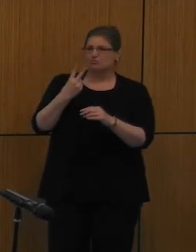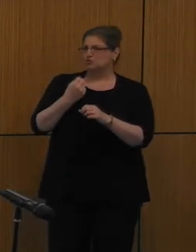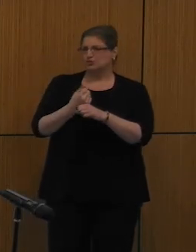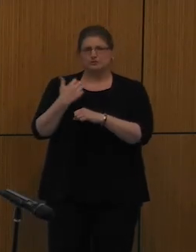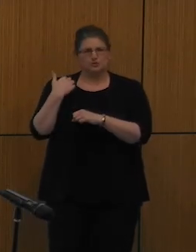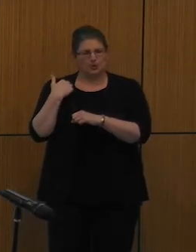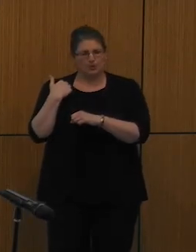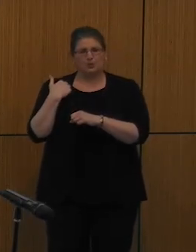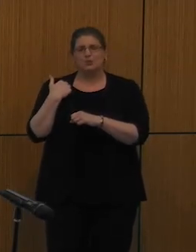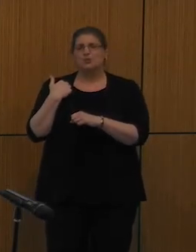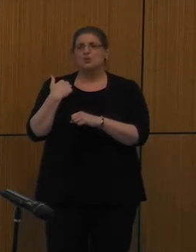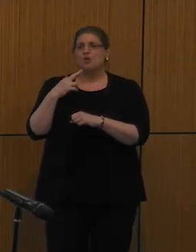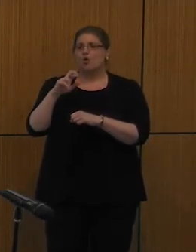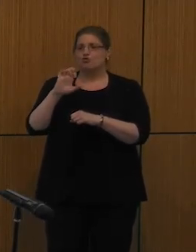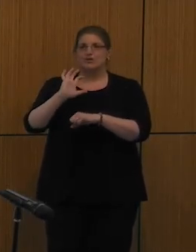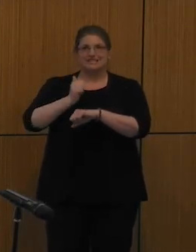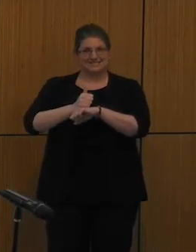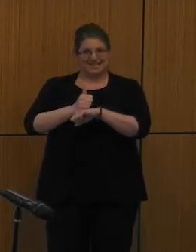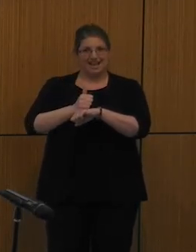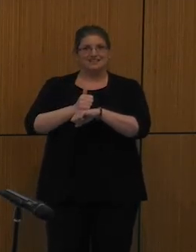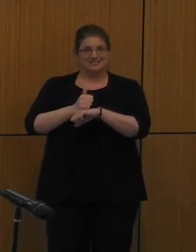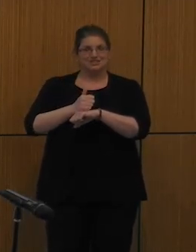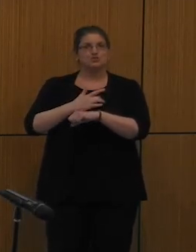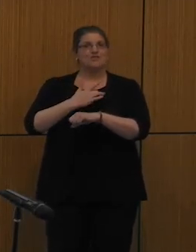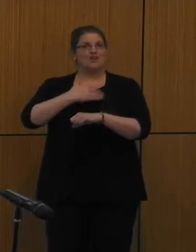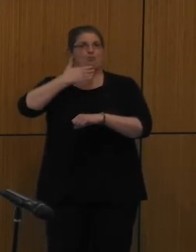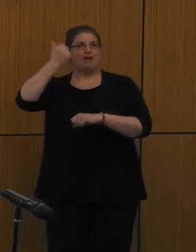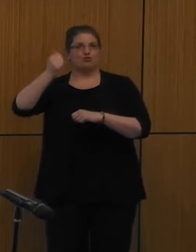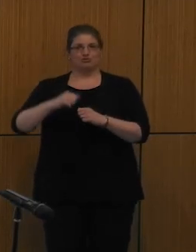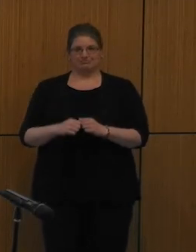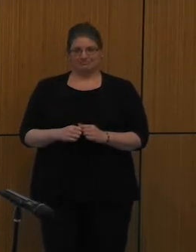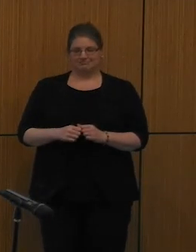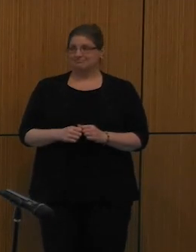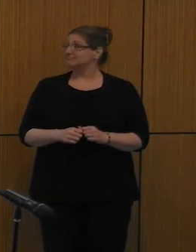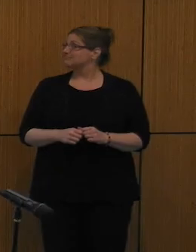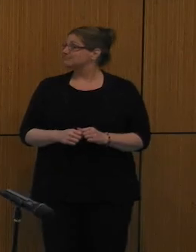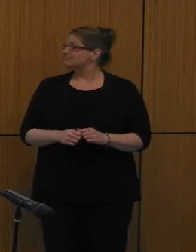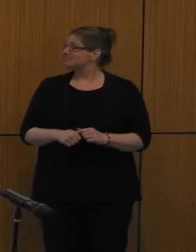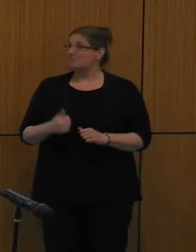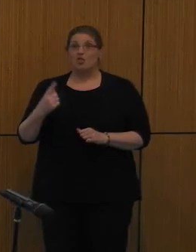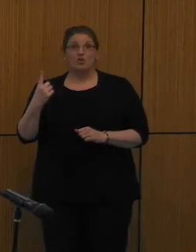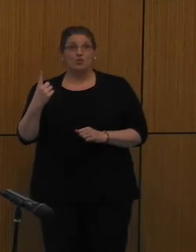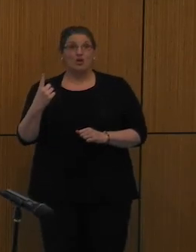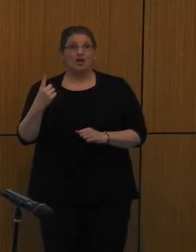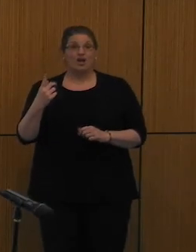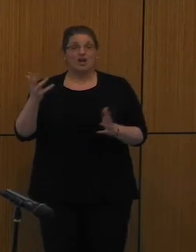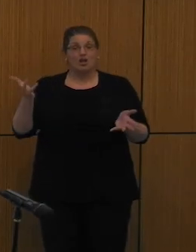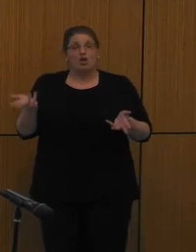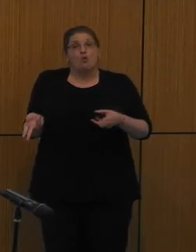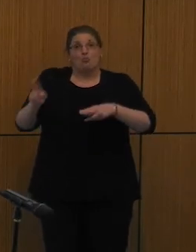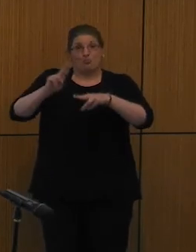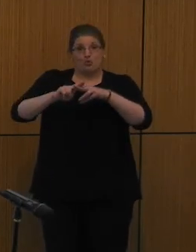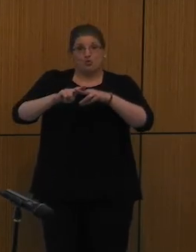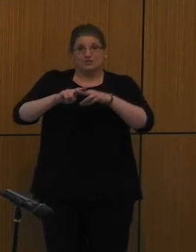about resetting your vagus nerve to feel better. All right. Here's one on boosting your immunity by activating your vagus nerve.